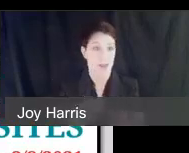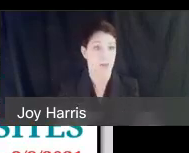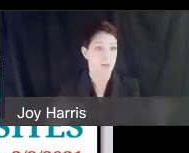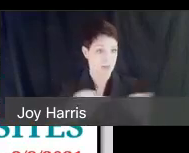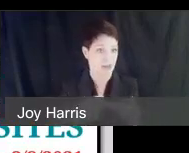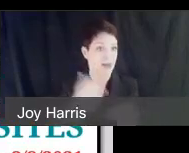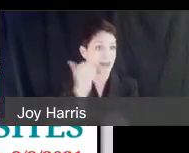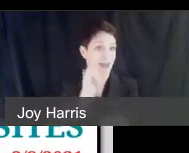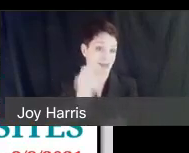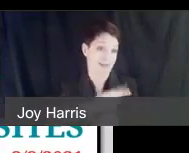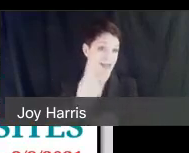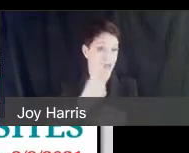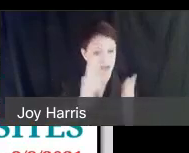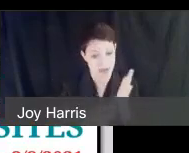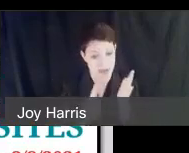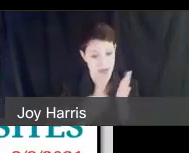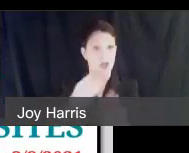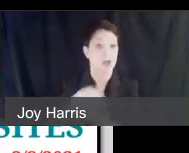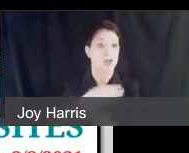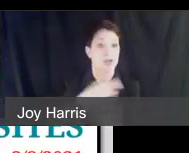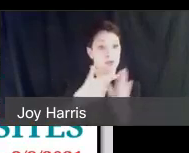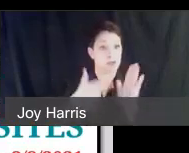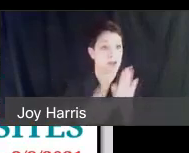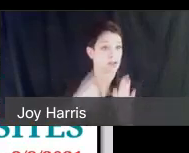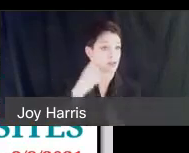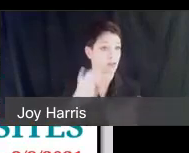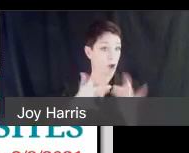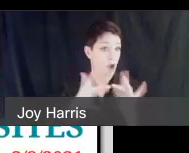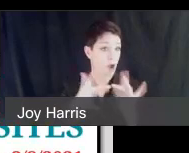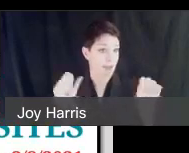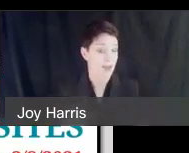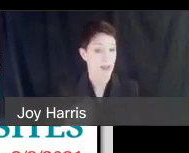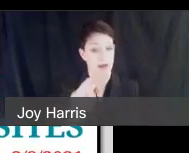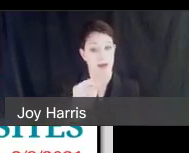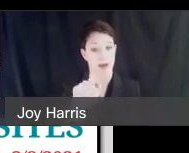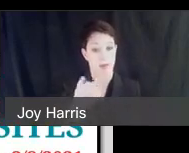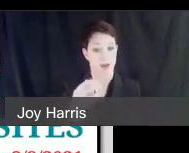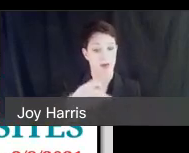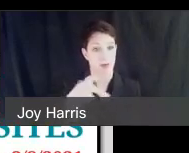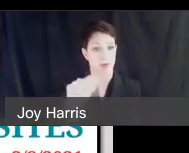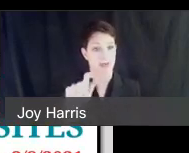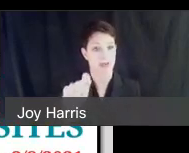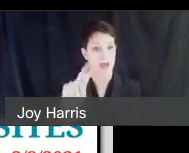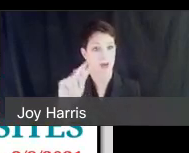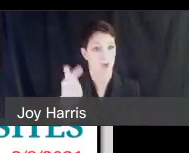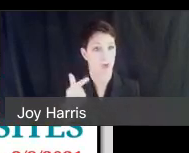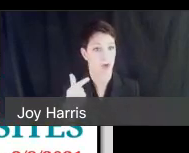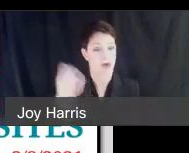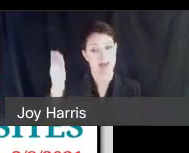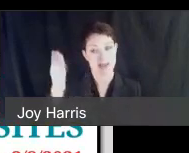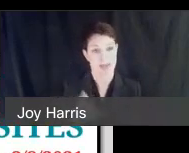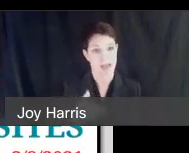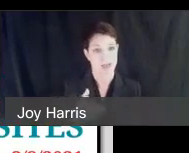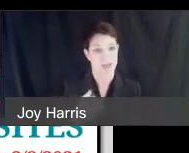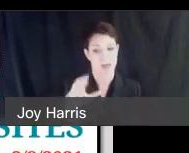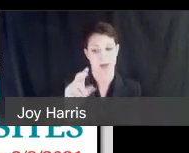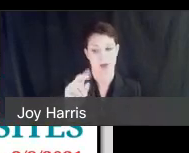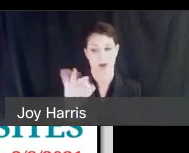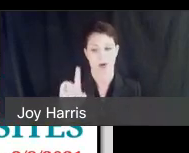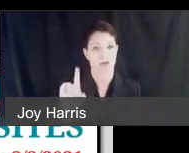To register for an appointment online, you can go to www.montcopa.org/COVID-19.